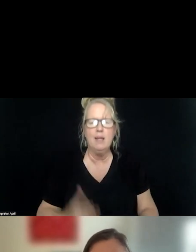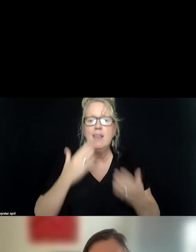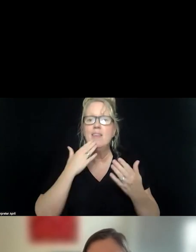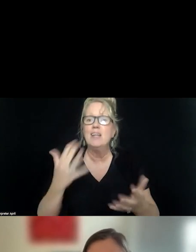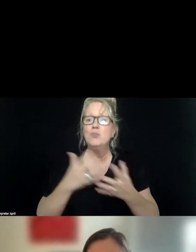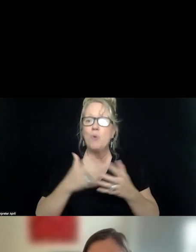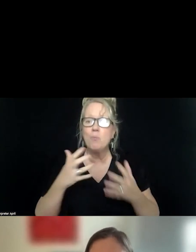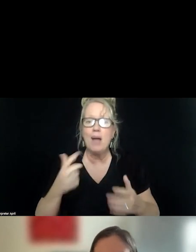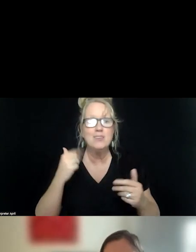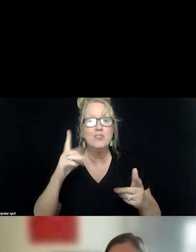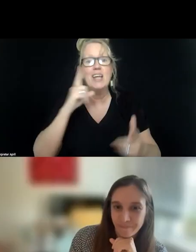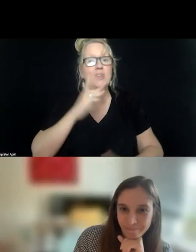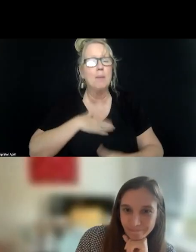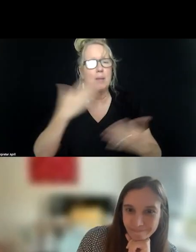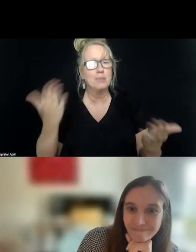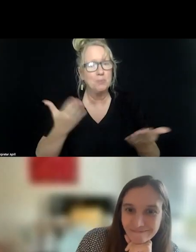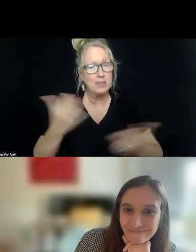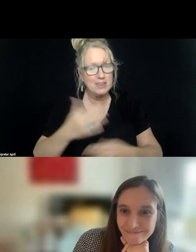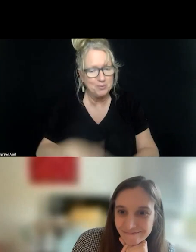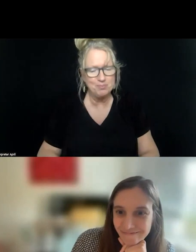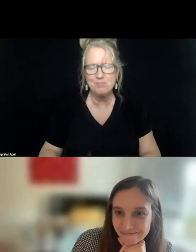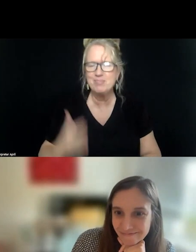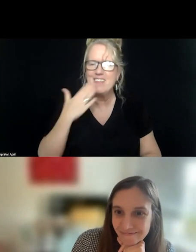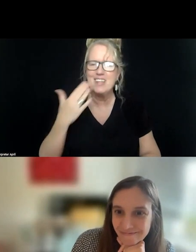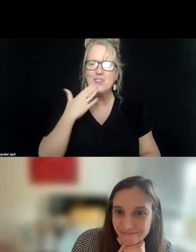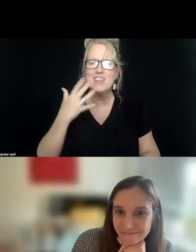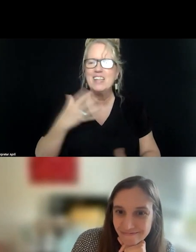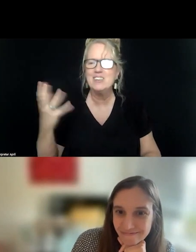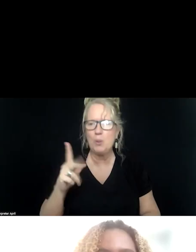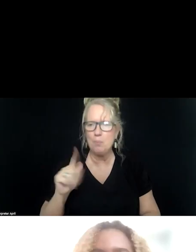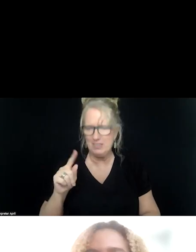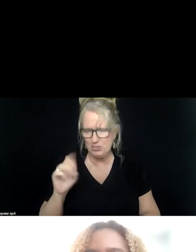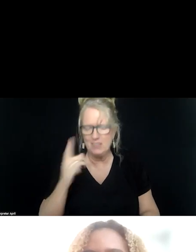HAPPY TO BE HERE. THANK YOU SO MUCH, KATE.